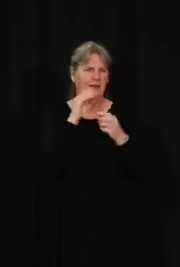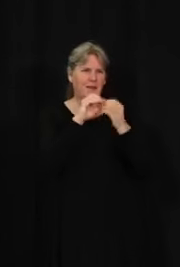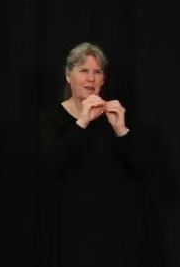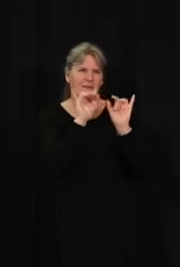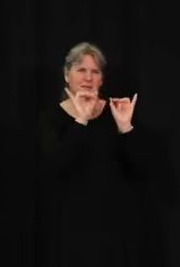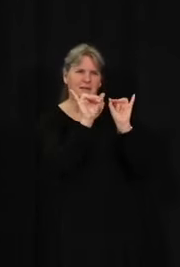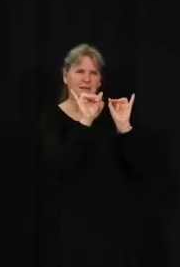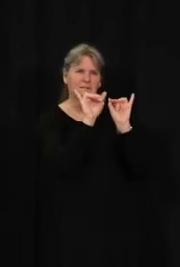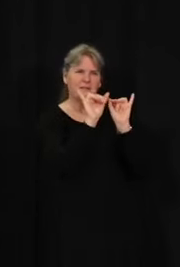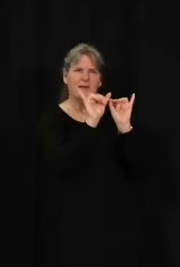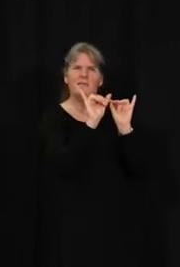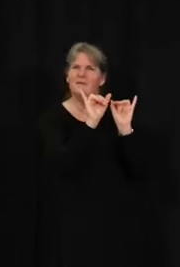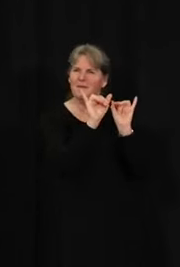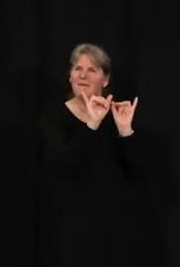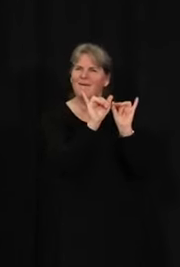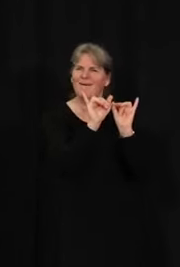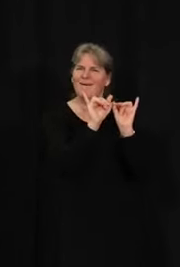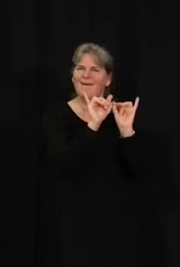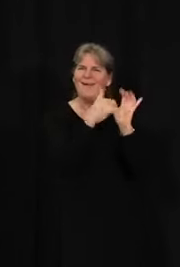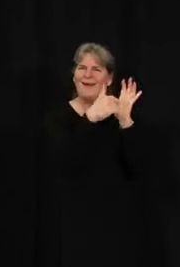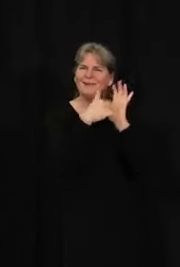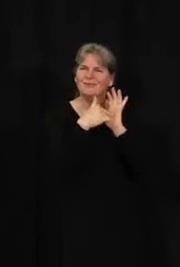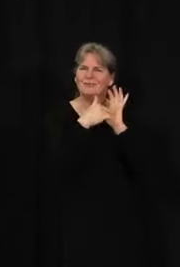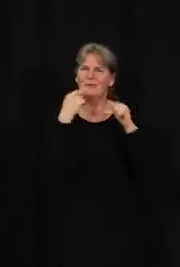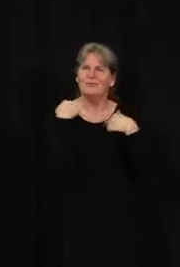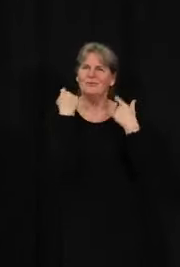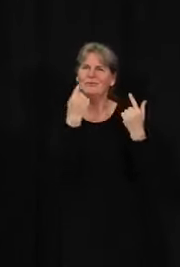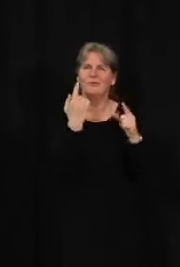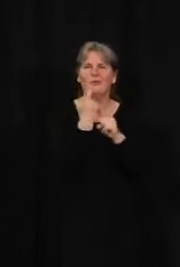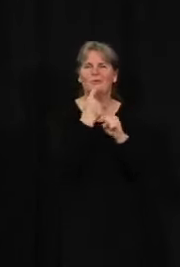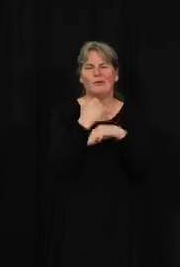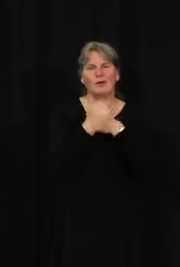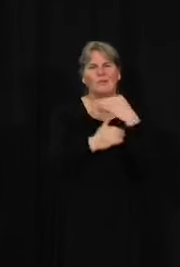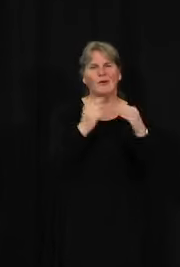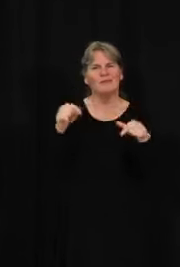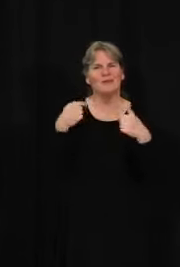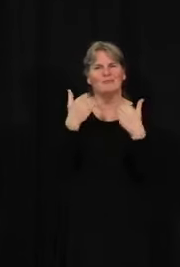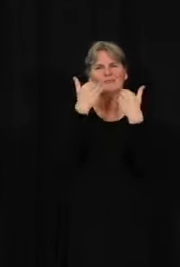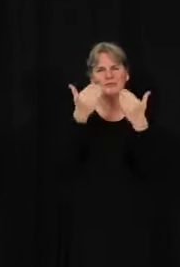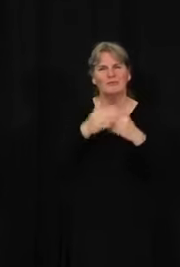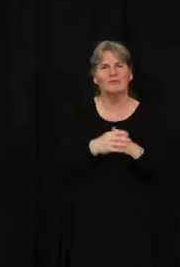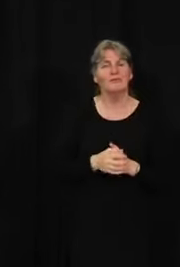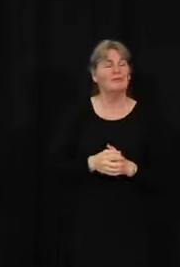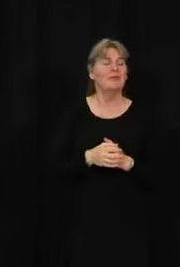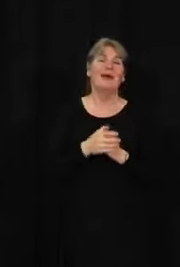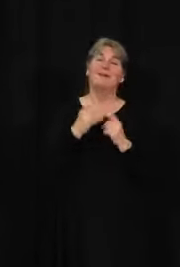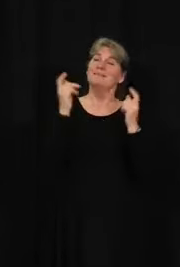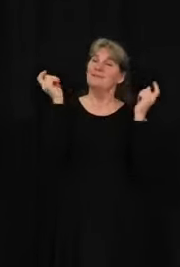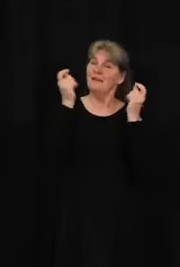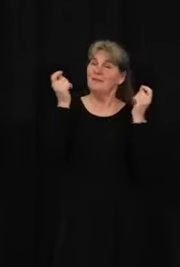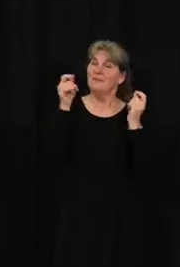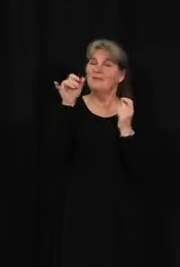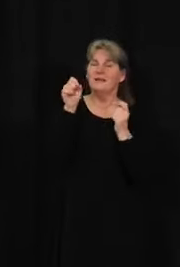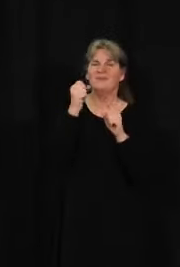stabilize is a reaffirmation that so far, we are doing the right thing. It is a cause for celebration,